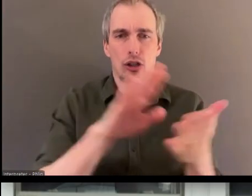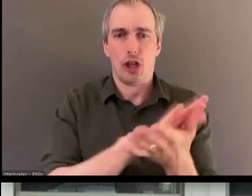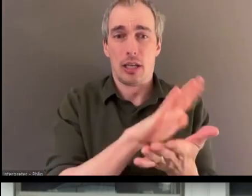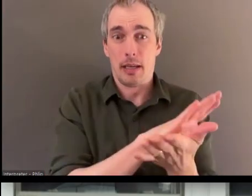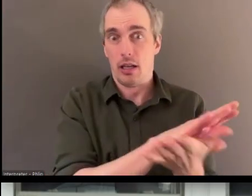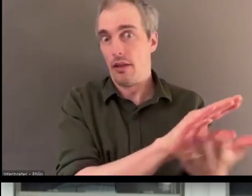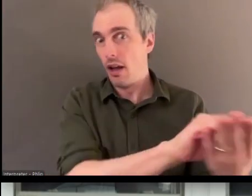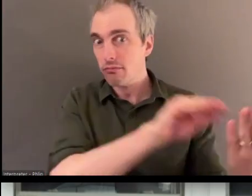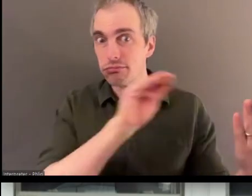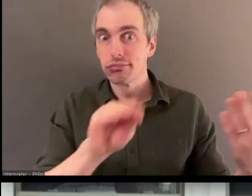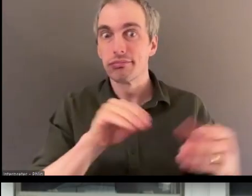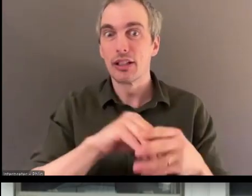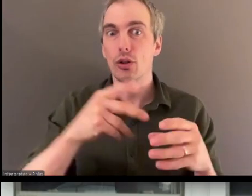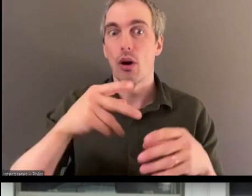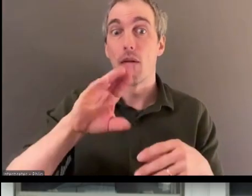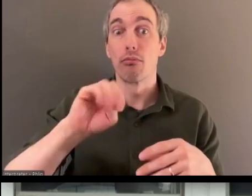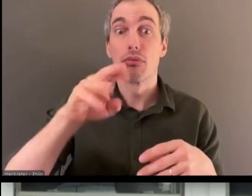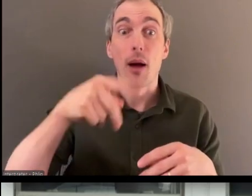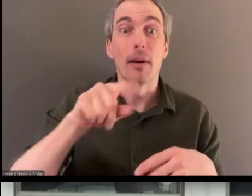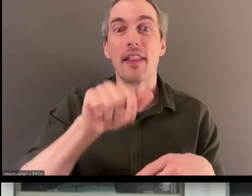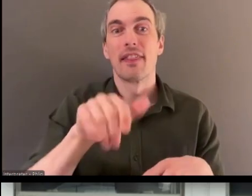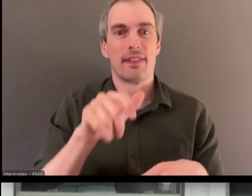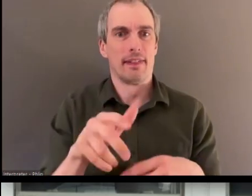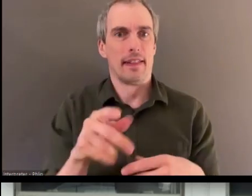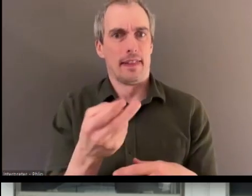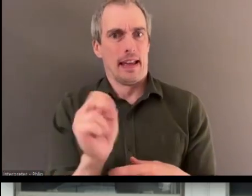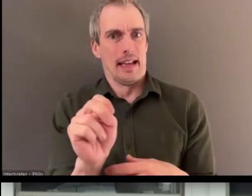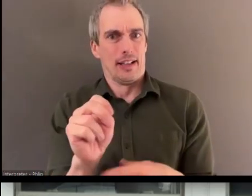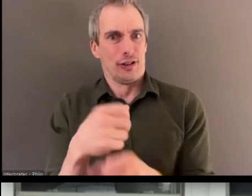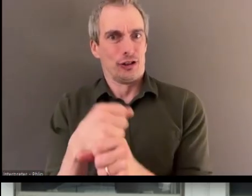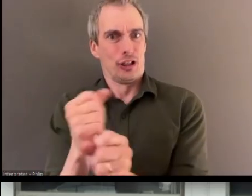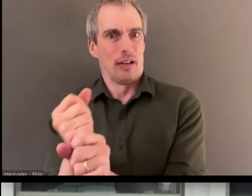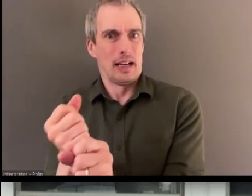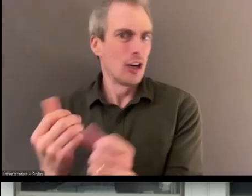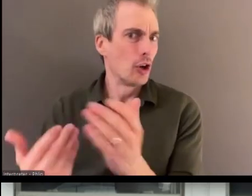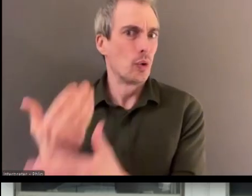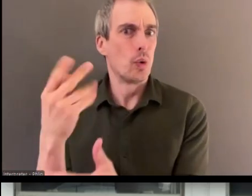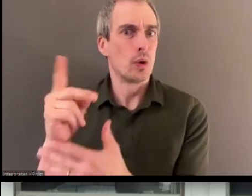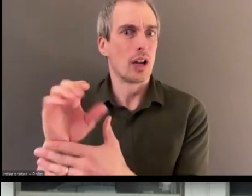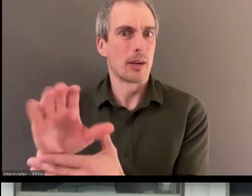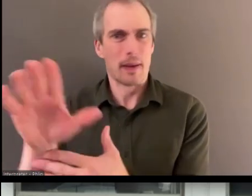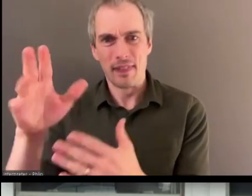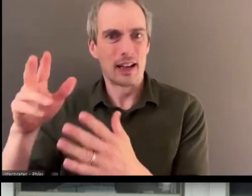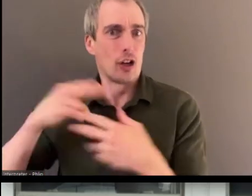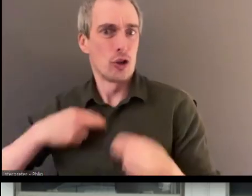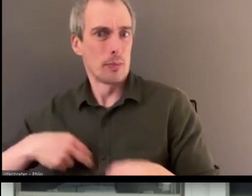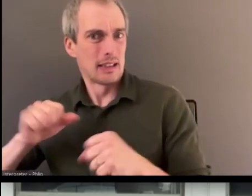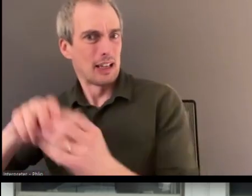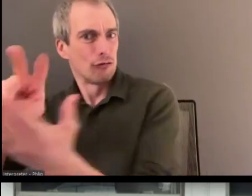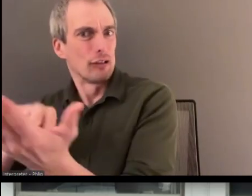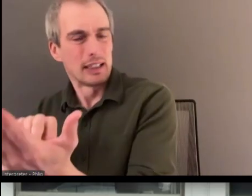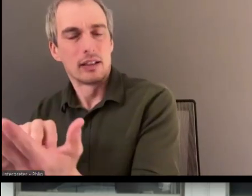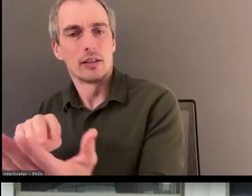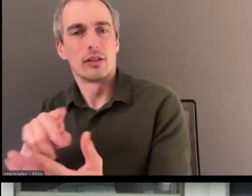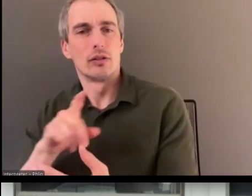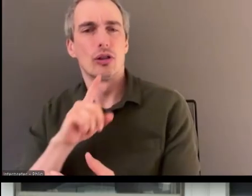brand new document that can be read by a human. The possibilities are really limitless when it comes to just simple plain text,